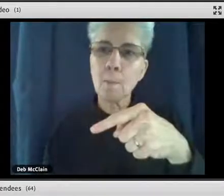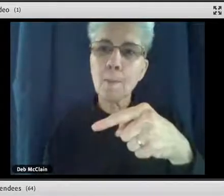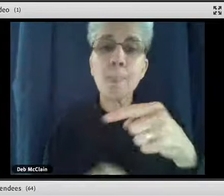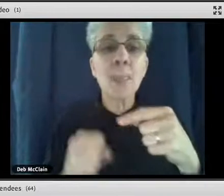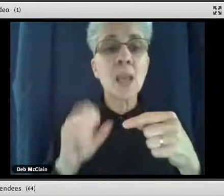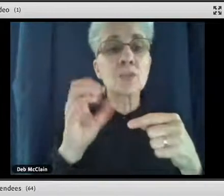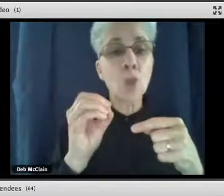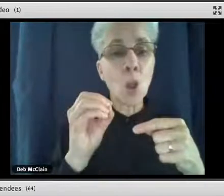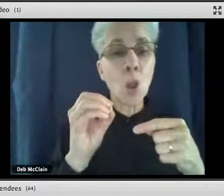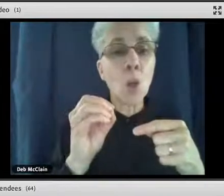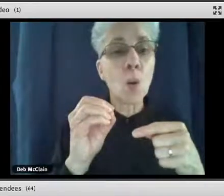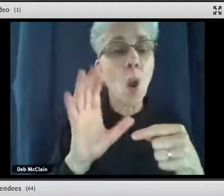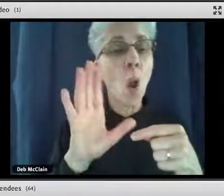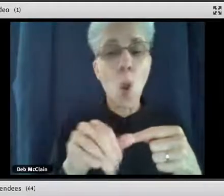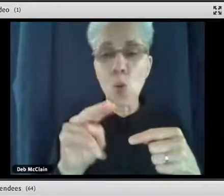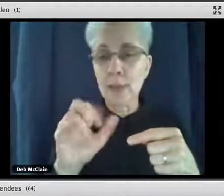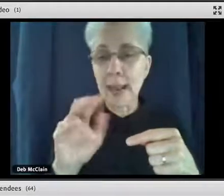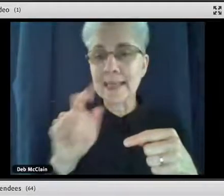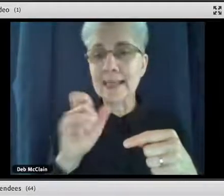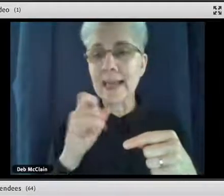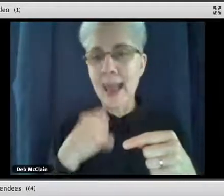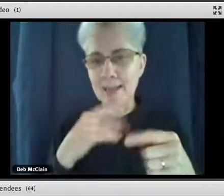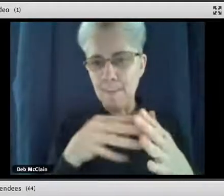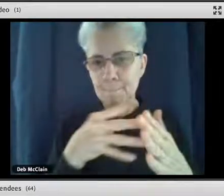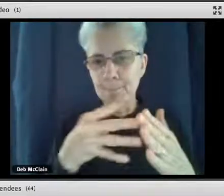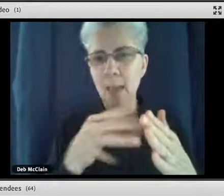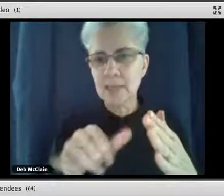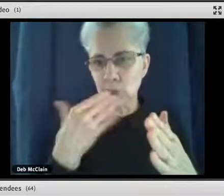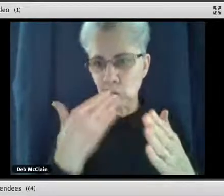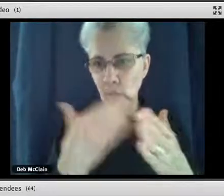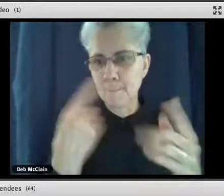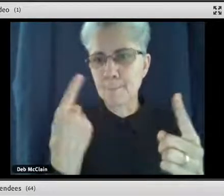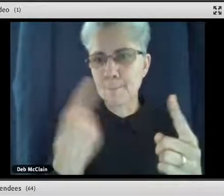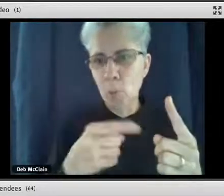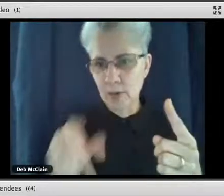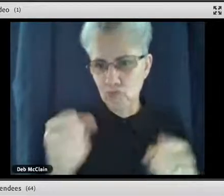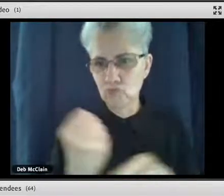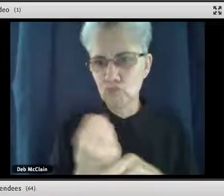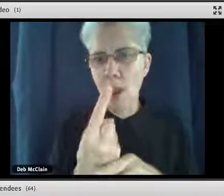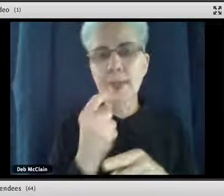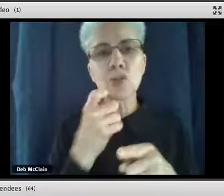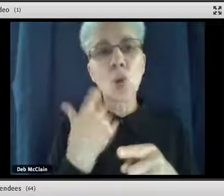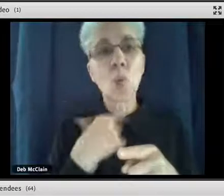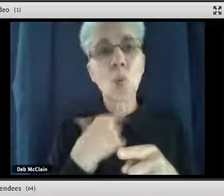Okay, oh, and Nadine, it does have maps. Okay, so that's -- that's a good point.